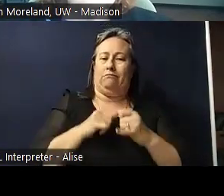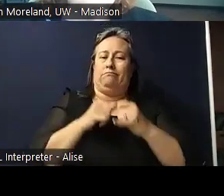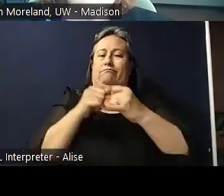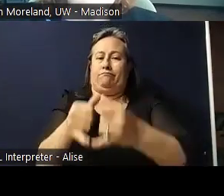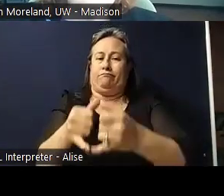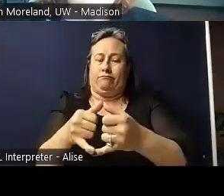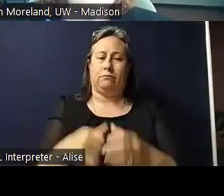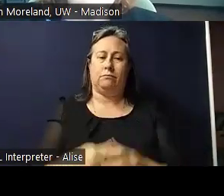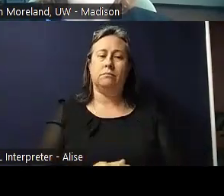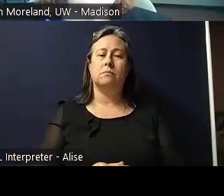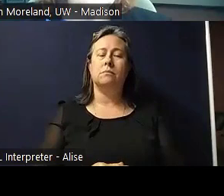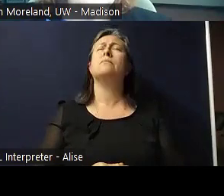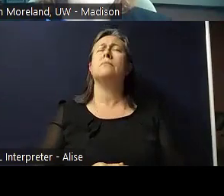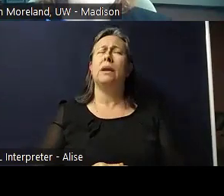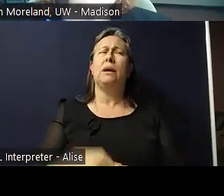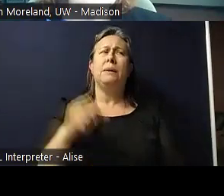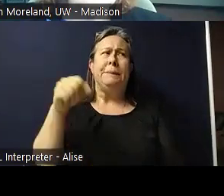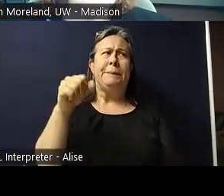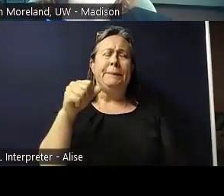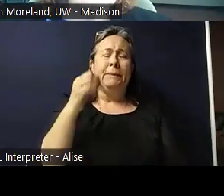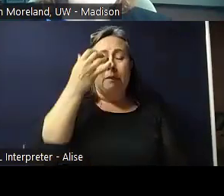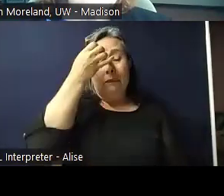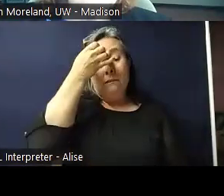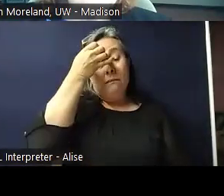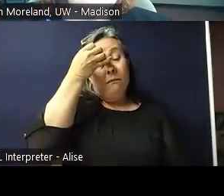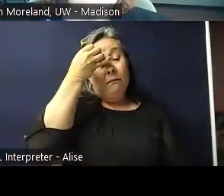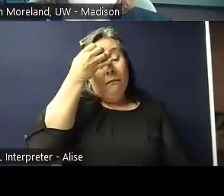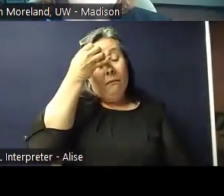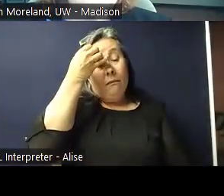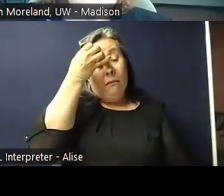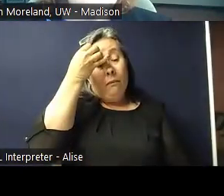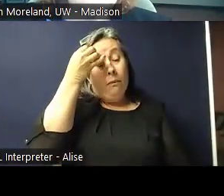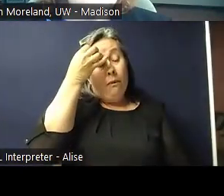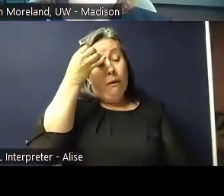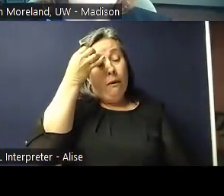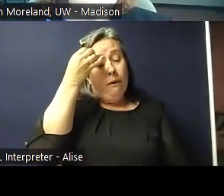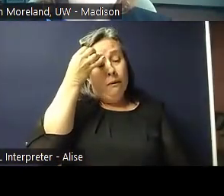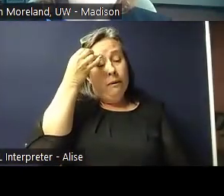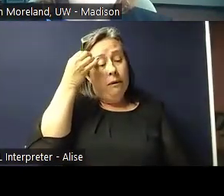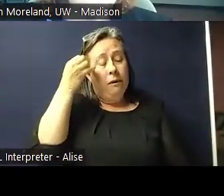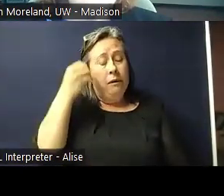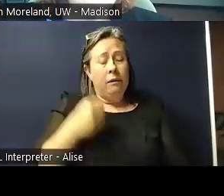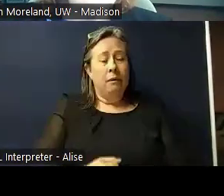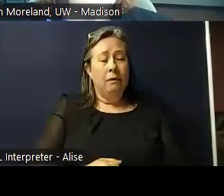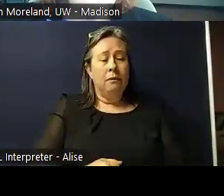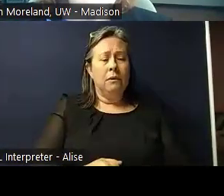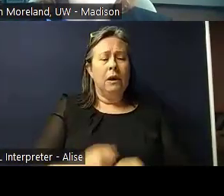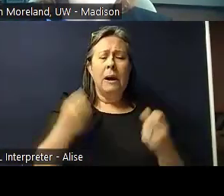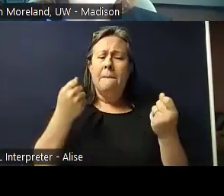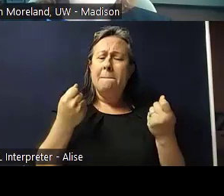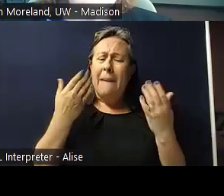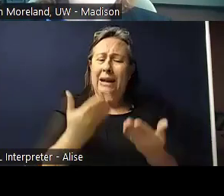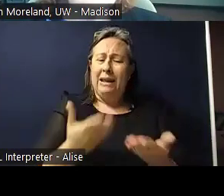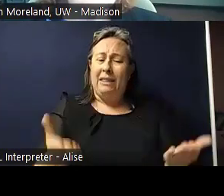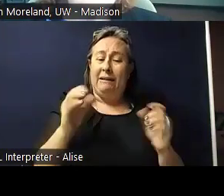Elizabeth Peloso: Absolutely, so there's lots of things that can make international collaborations